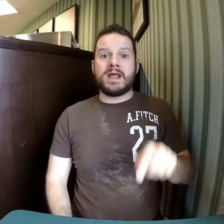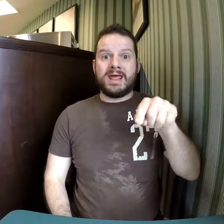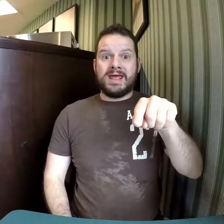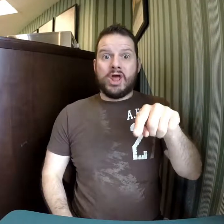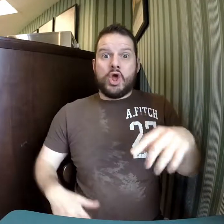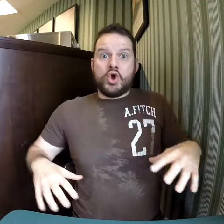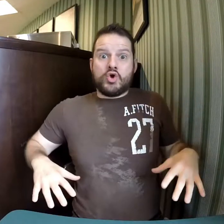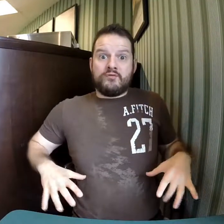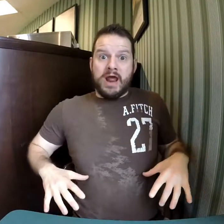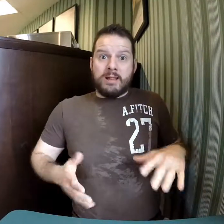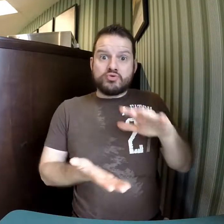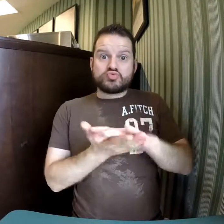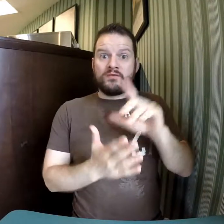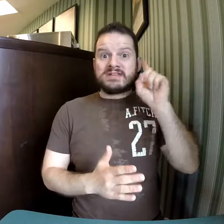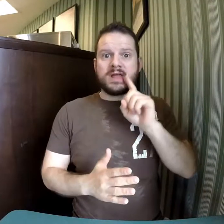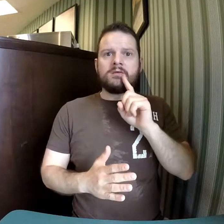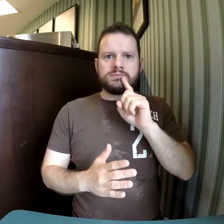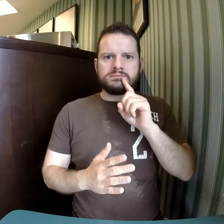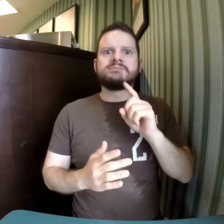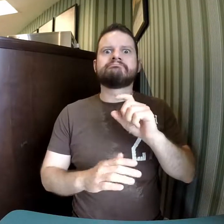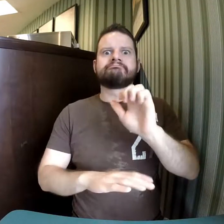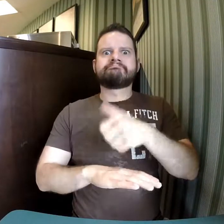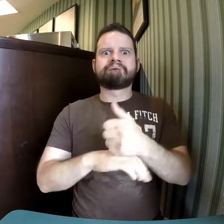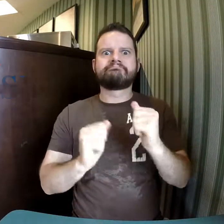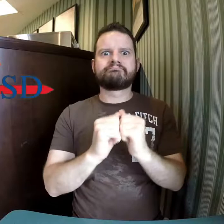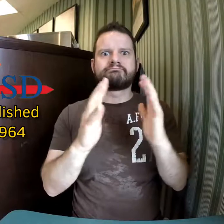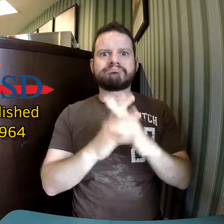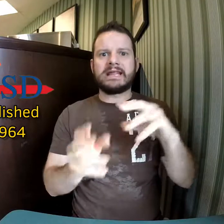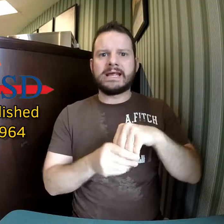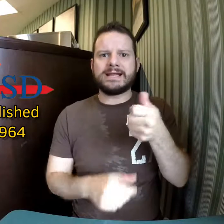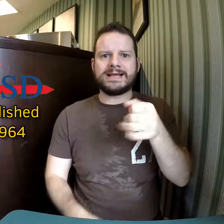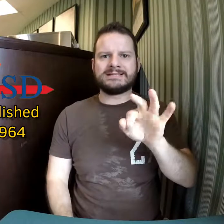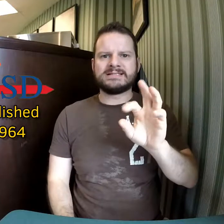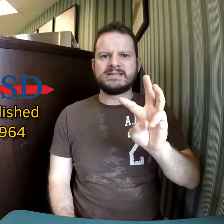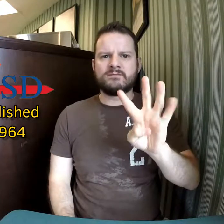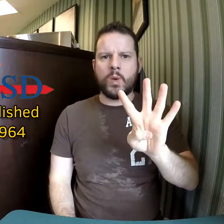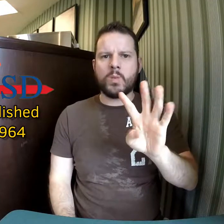Newfoundland School for the Deaf was founded in 1964